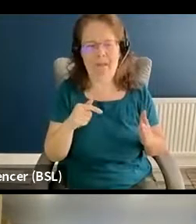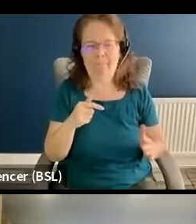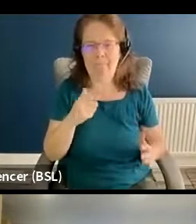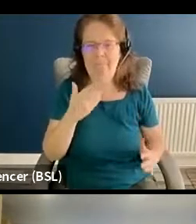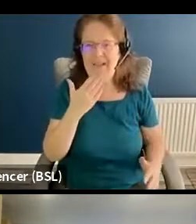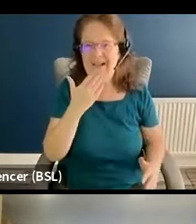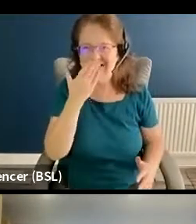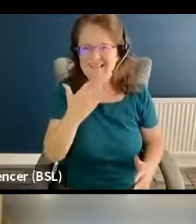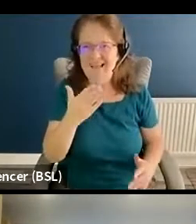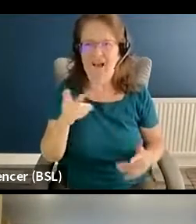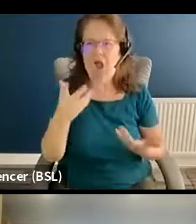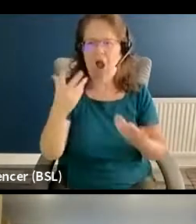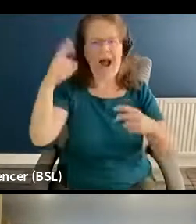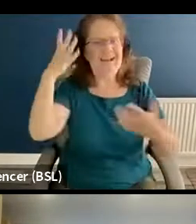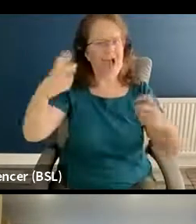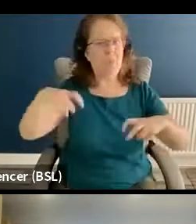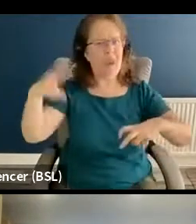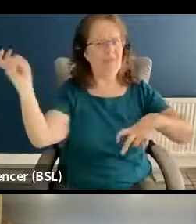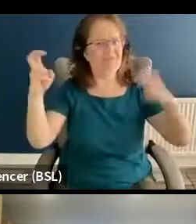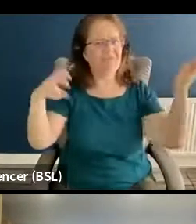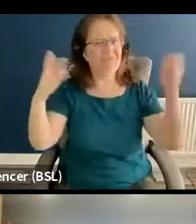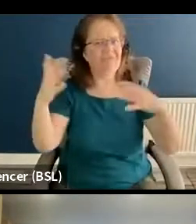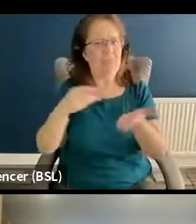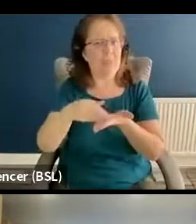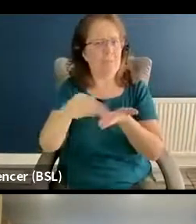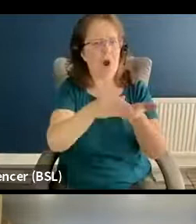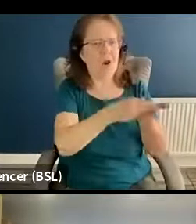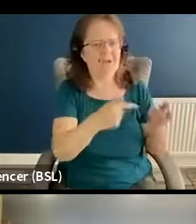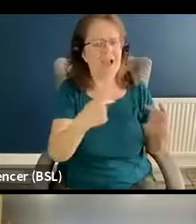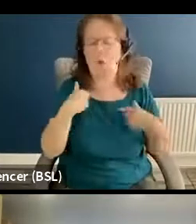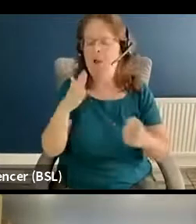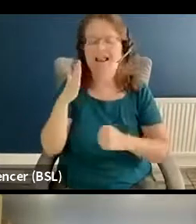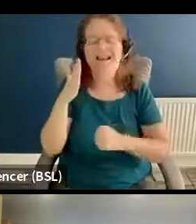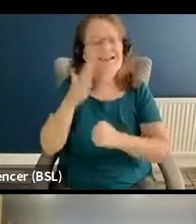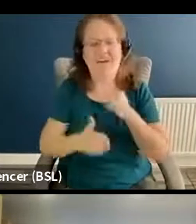have left the market. I don't even know, but I never recommend overlays anymore.